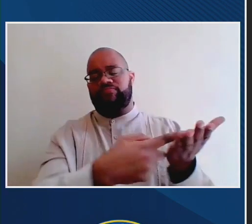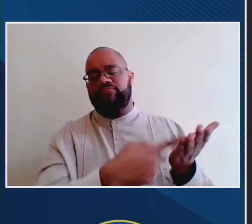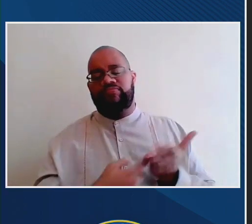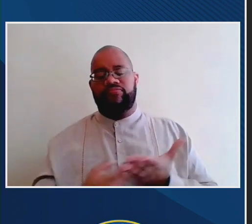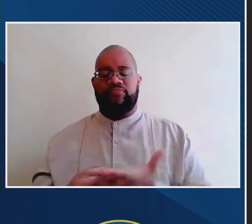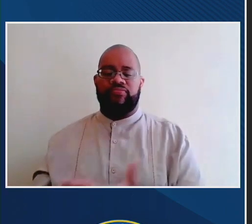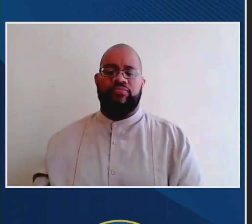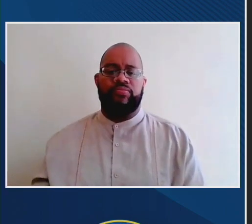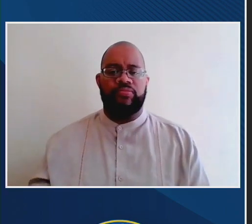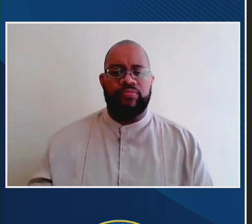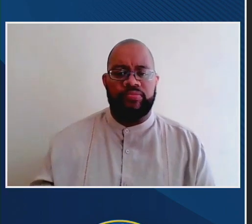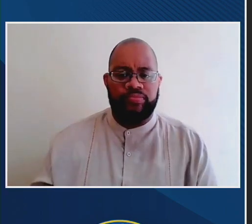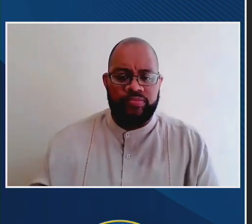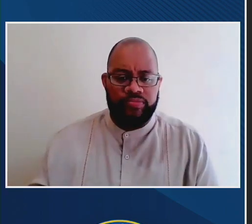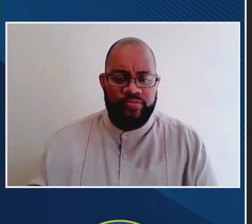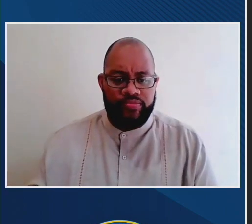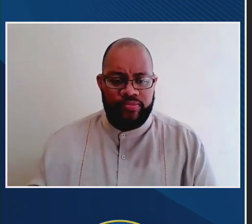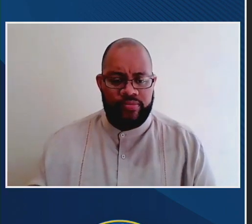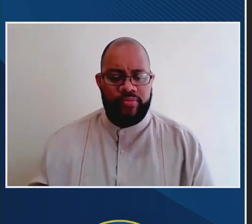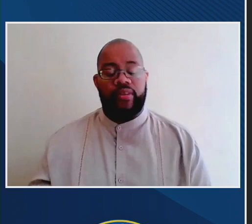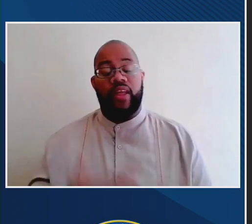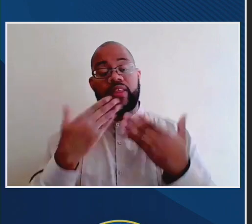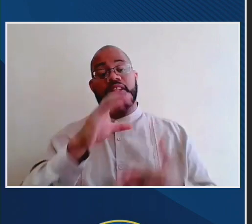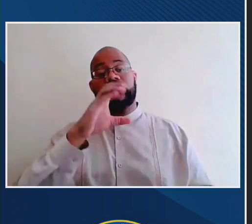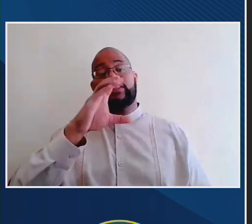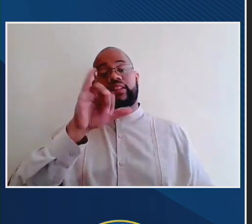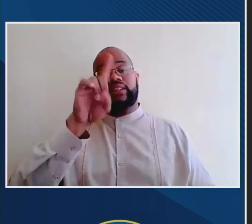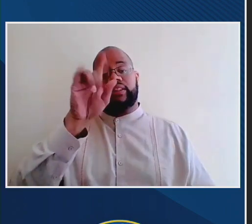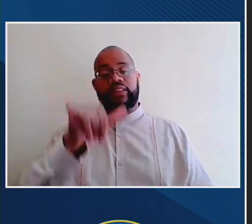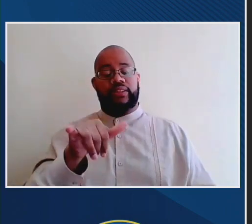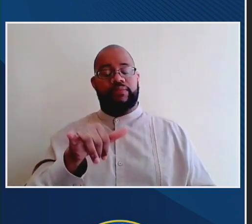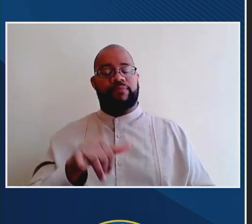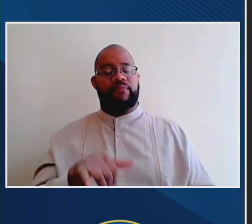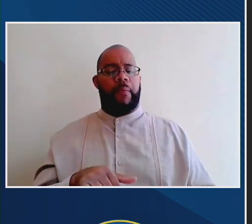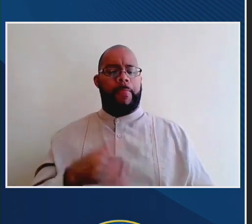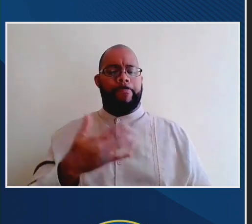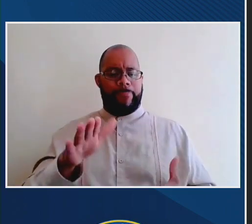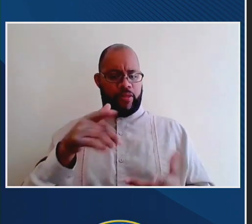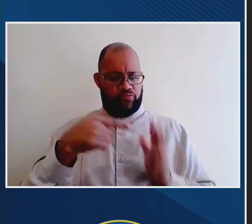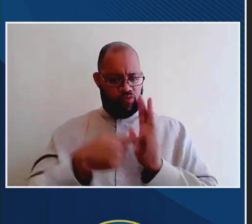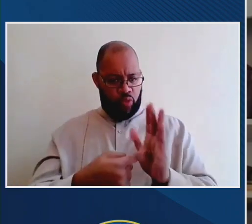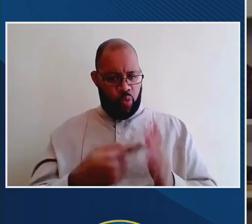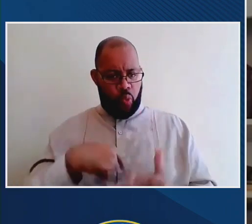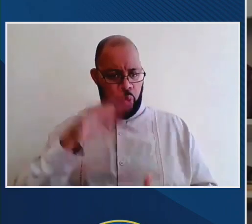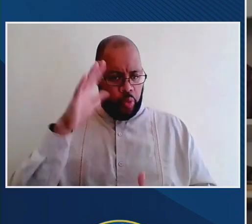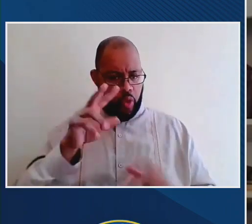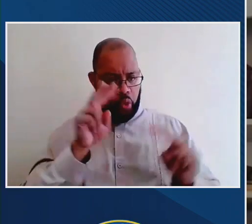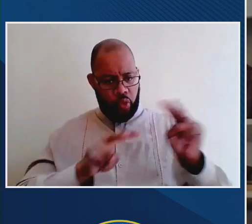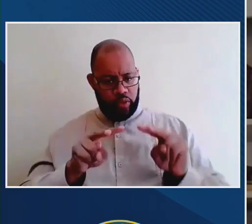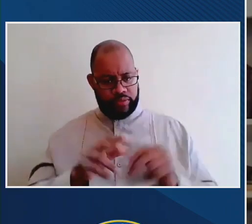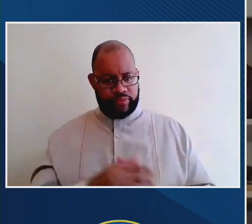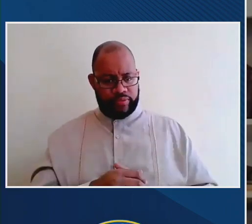Thank you, Cindy. And as you pointed out, we are going to be looking at issue paper number one, cash management.